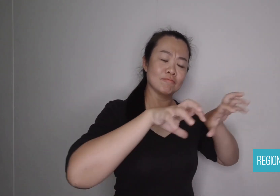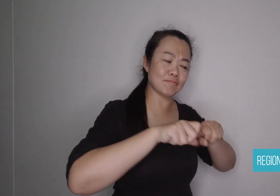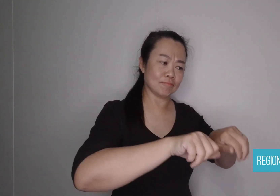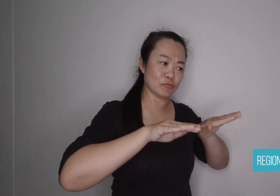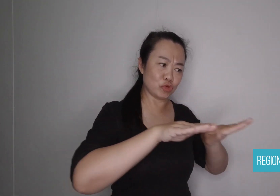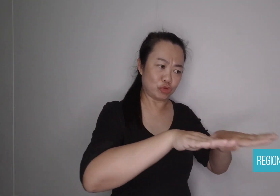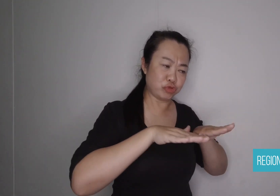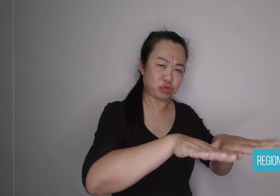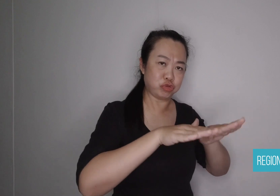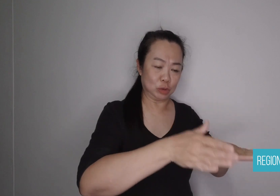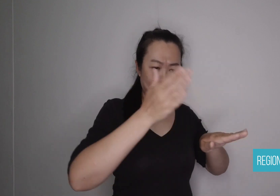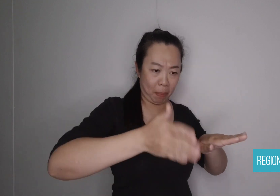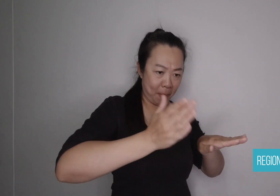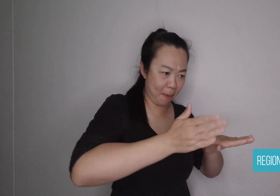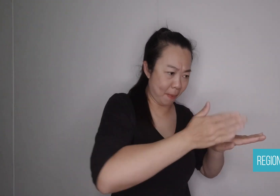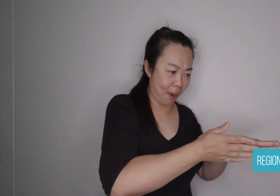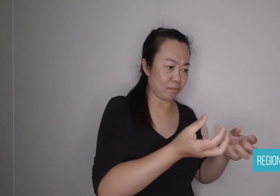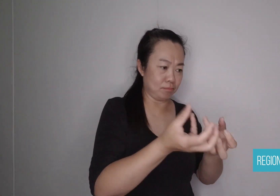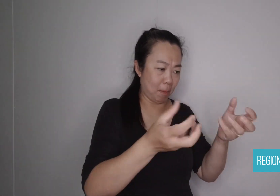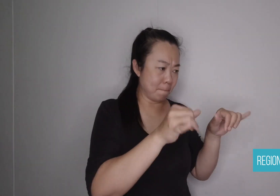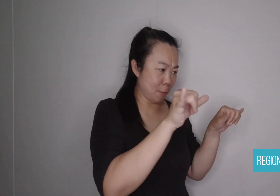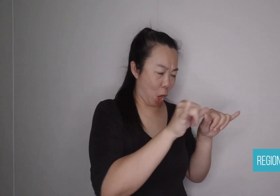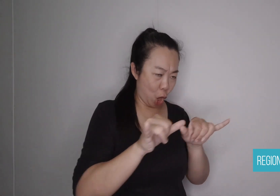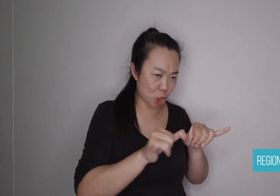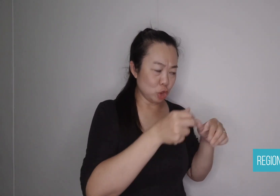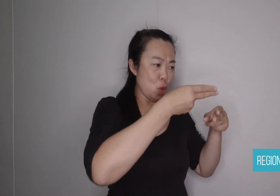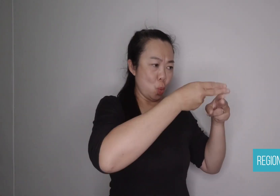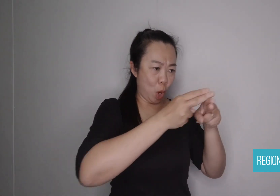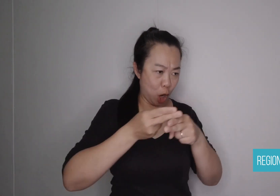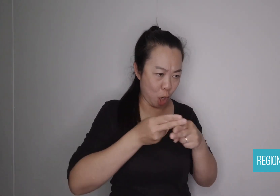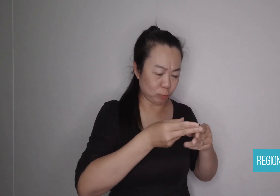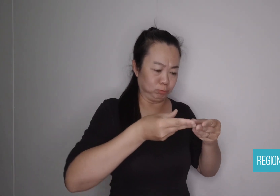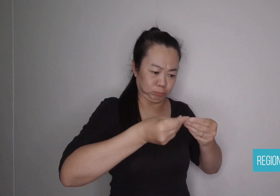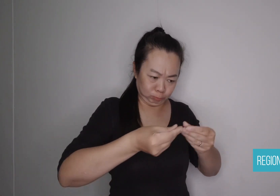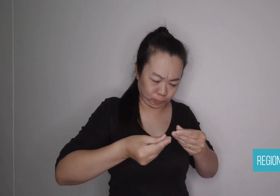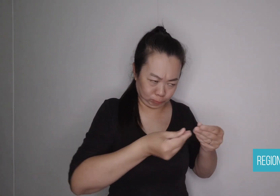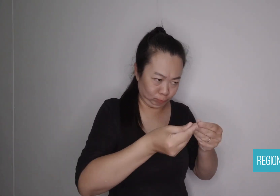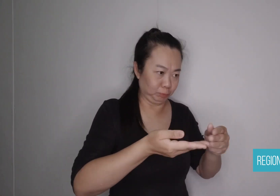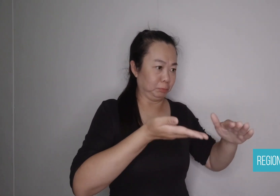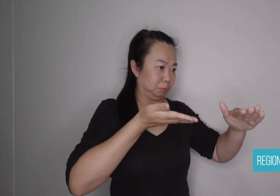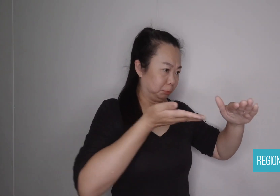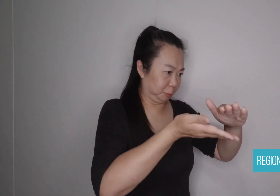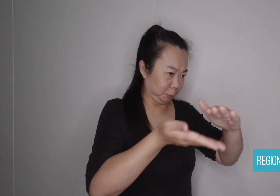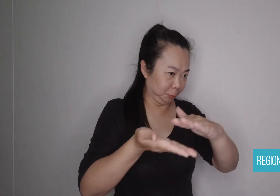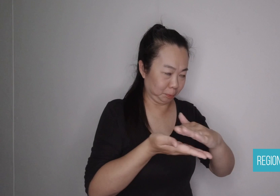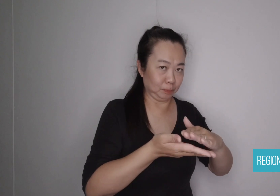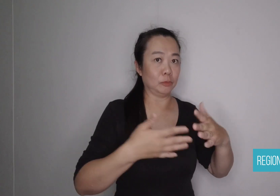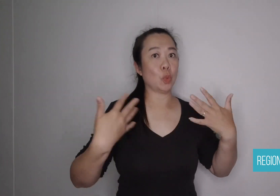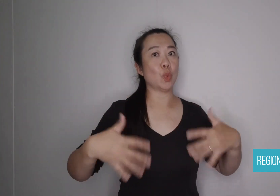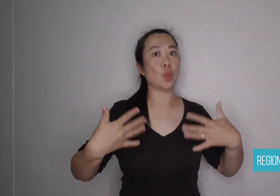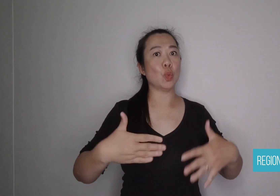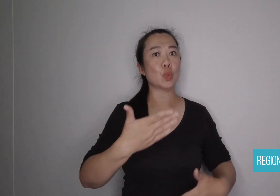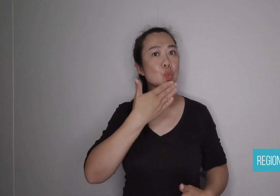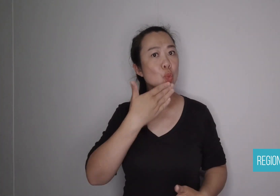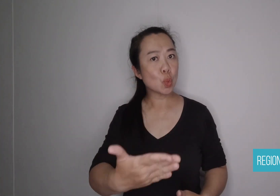and weigh the ingredients, and cook them correctly.